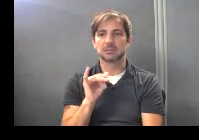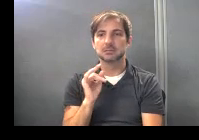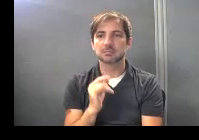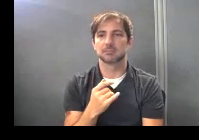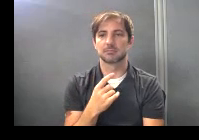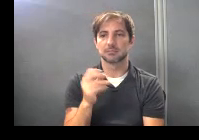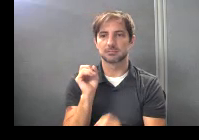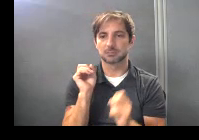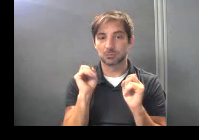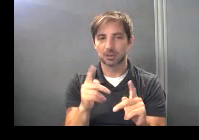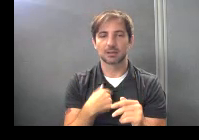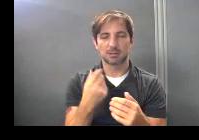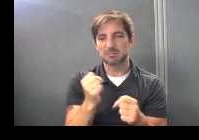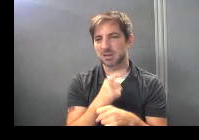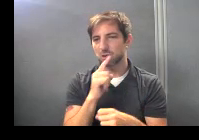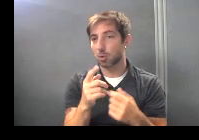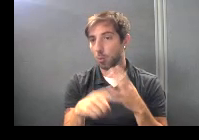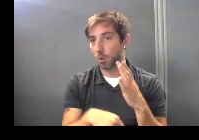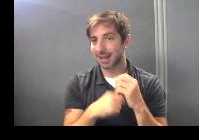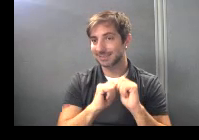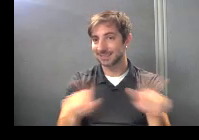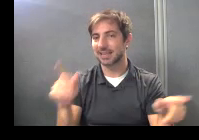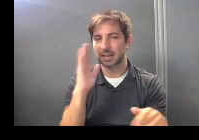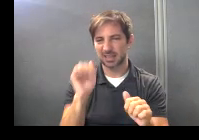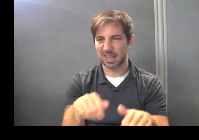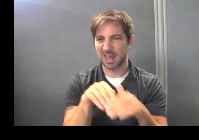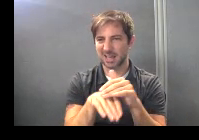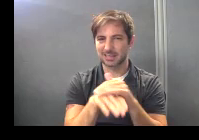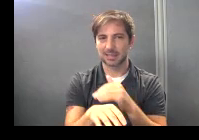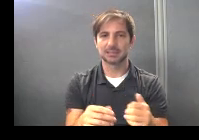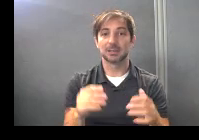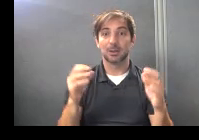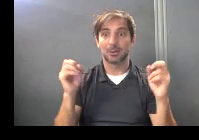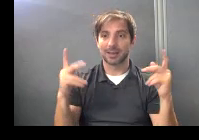ACCESSIBLE. HOW DO WE PAY FOR THIS?